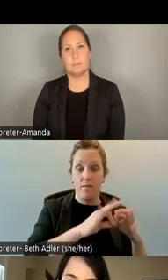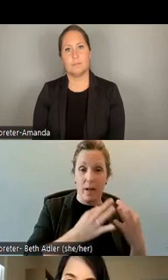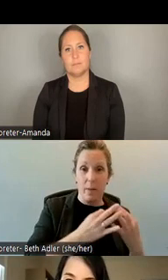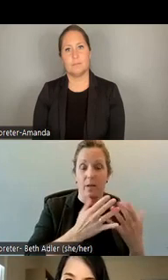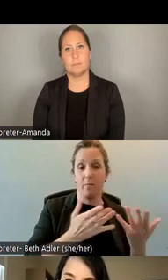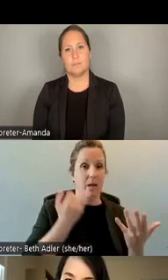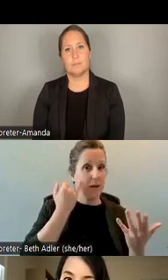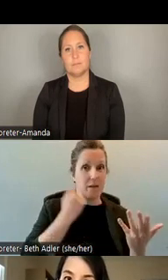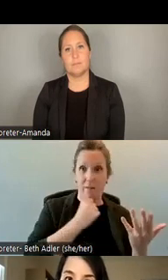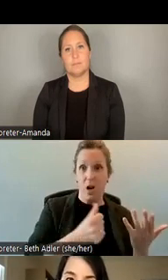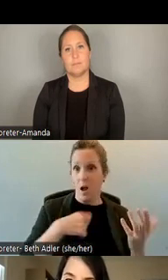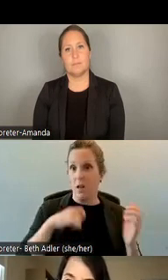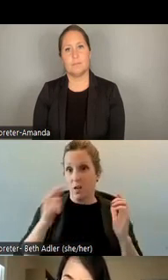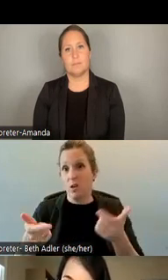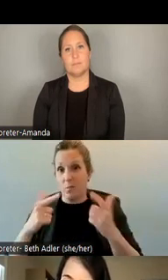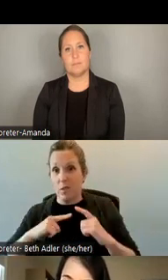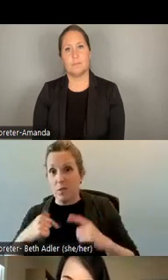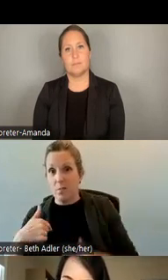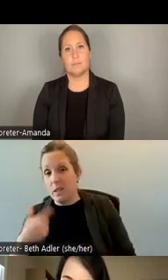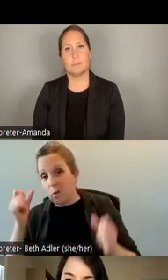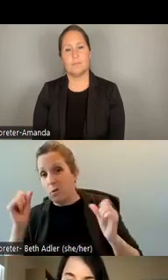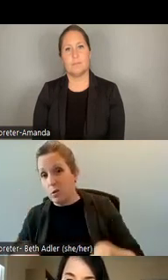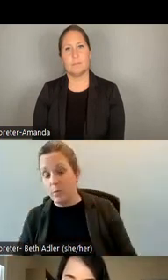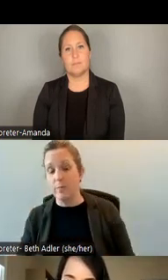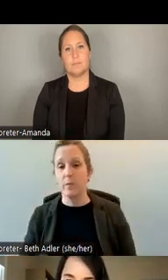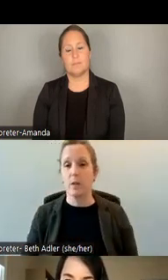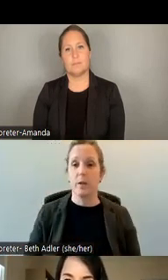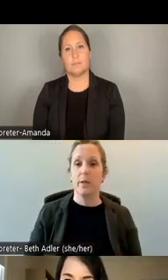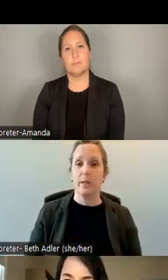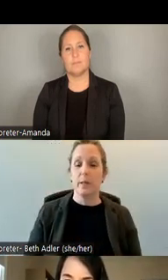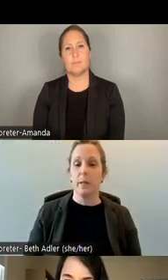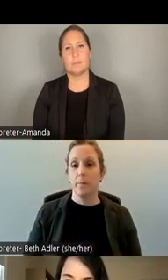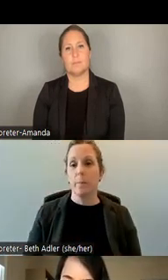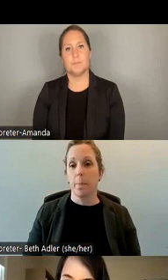been in their shoes and I feel like to this day that is a fundamental animating principle in my